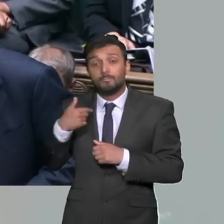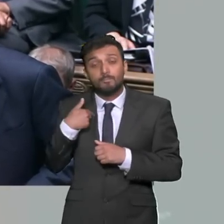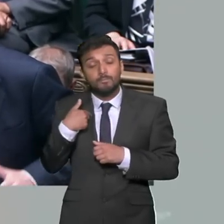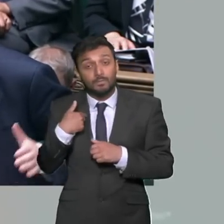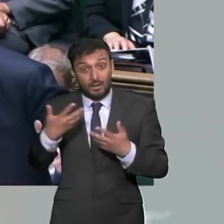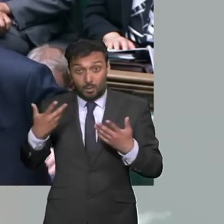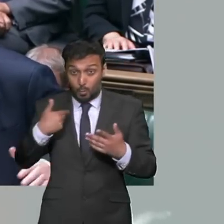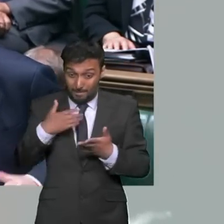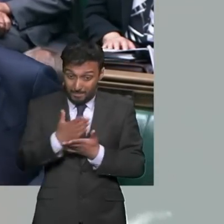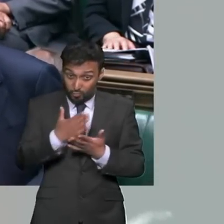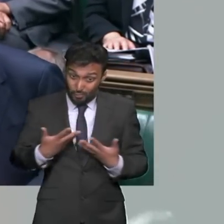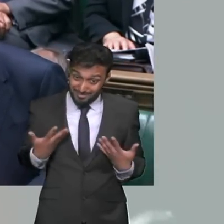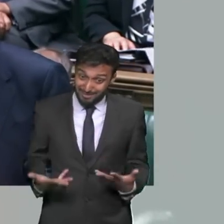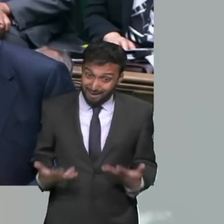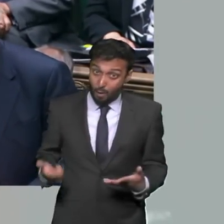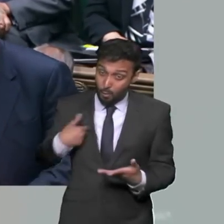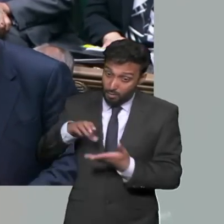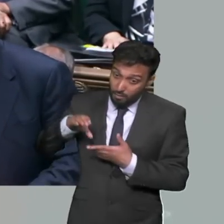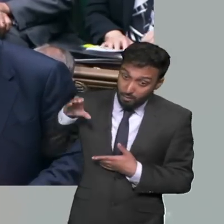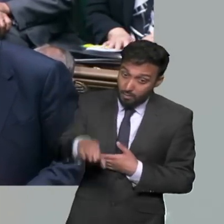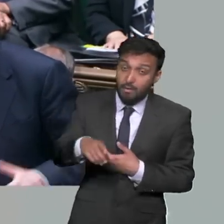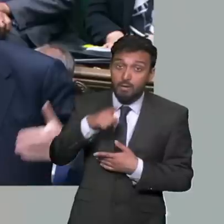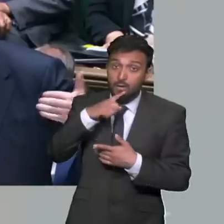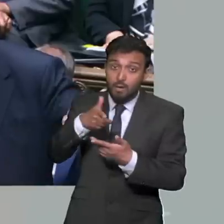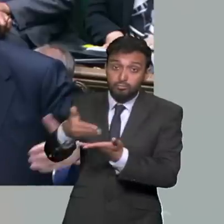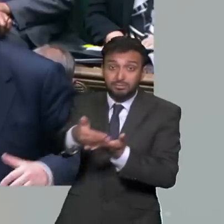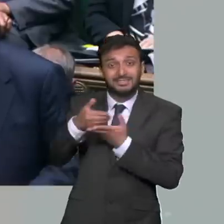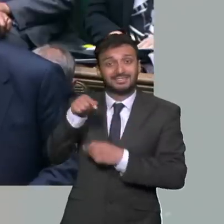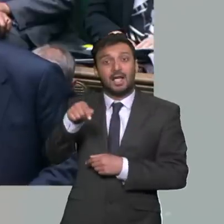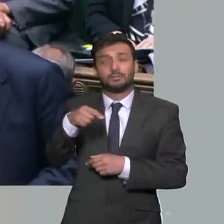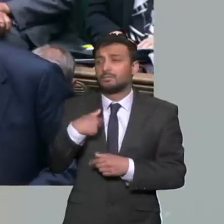them, as I have said to the House and I have said repeatedly, not just with the increases